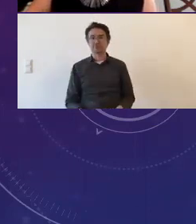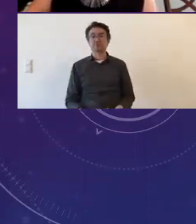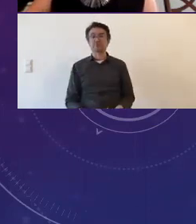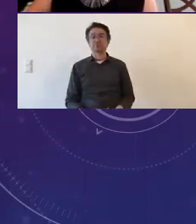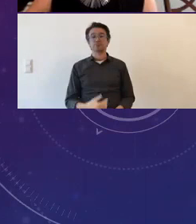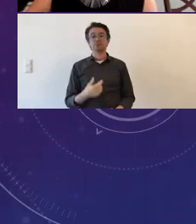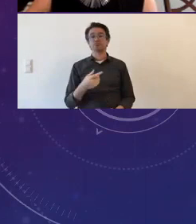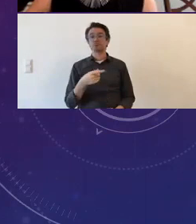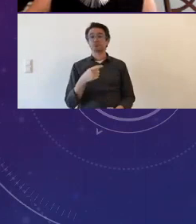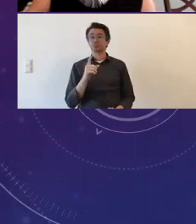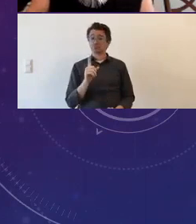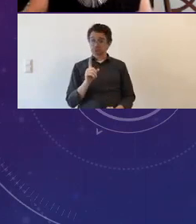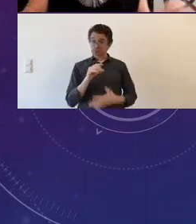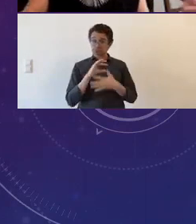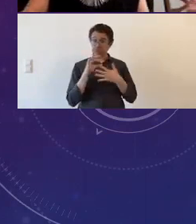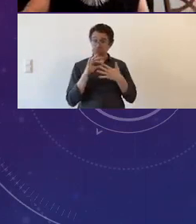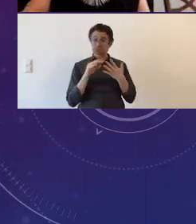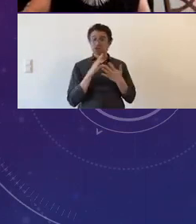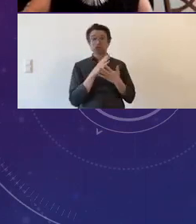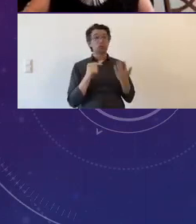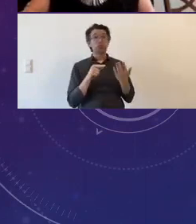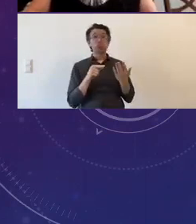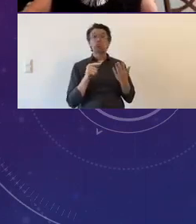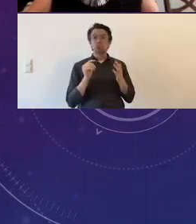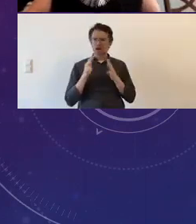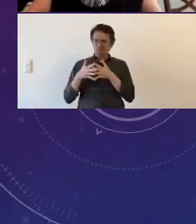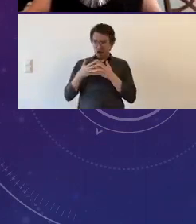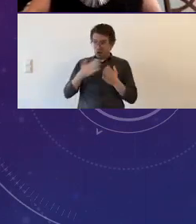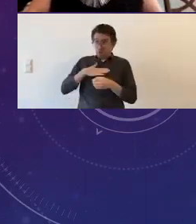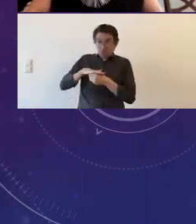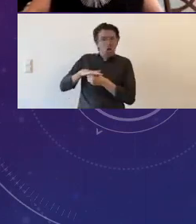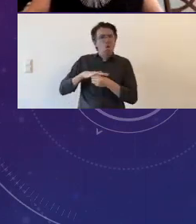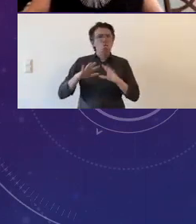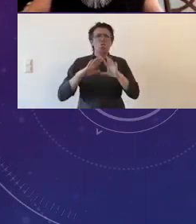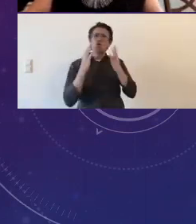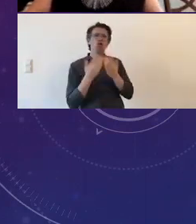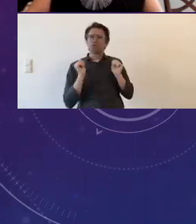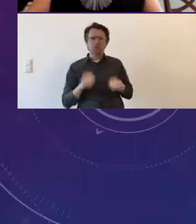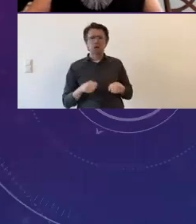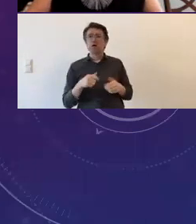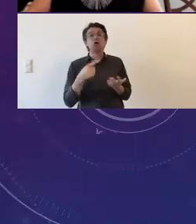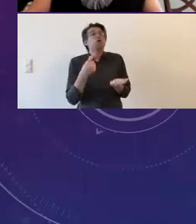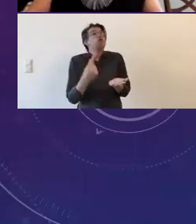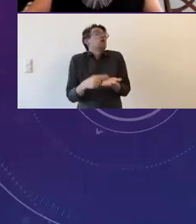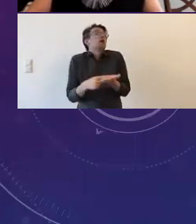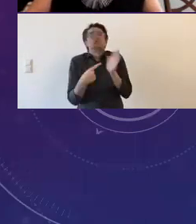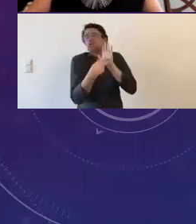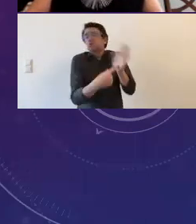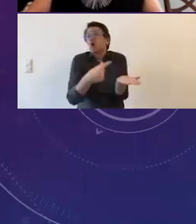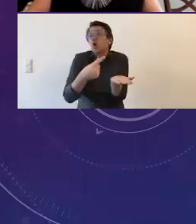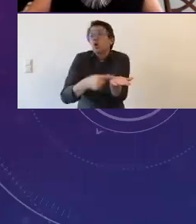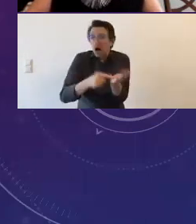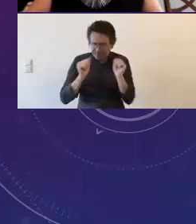couple of things that I like to do one is I like a device called big be IT and